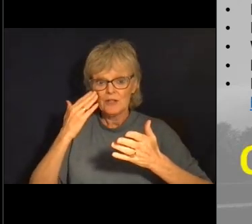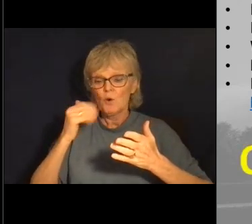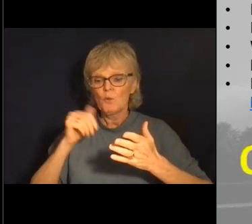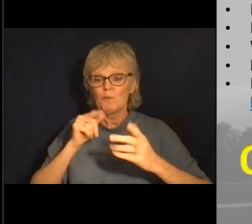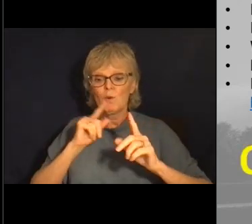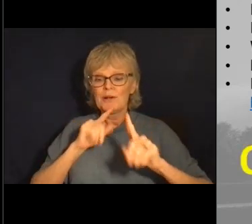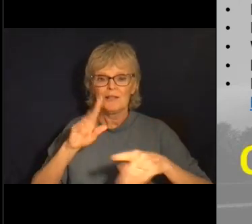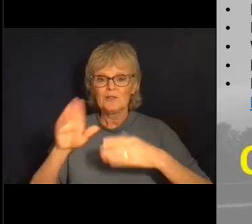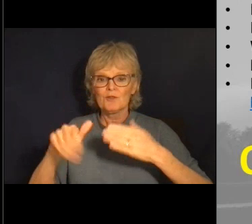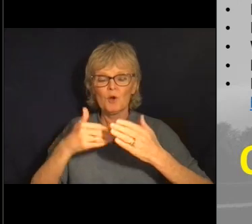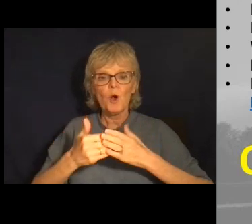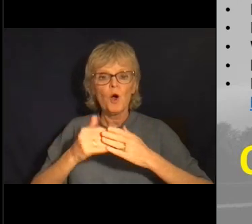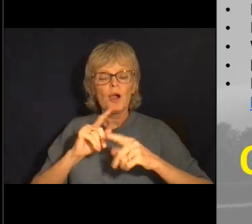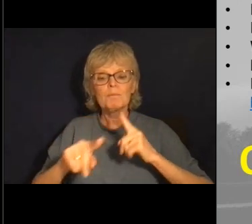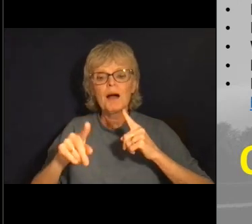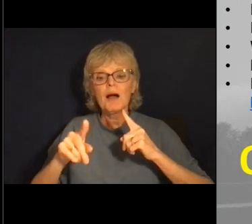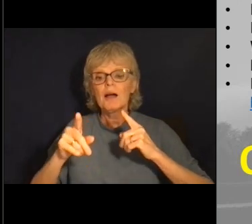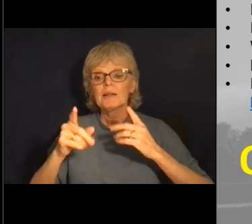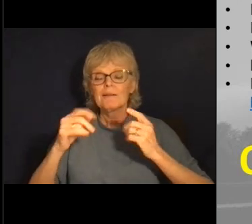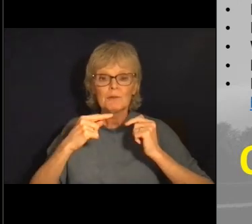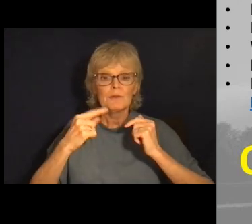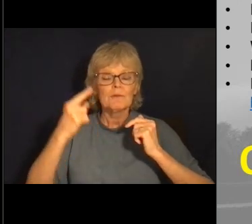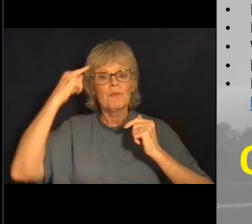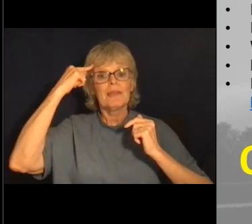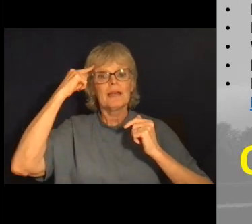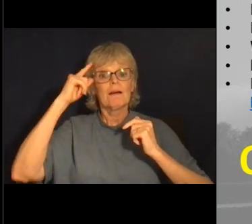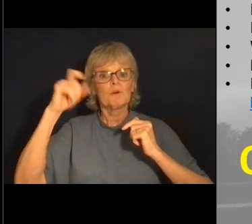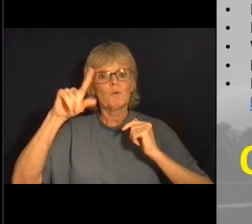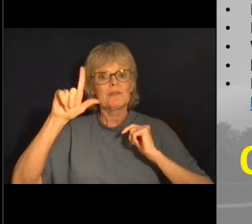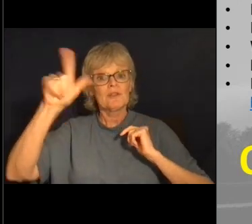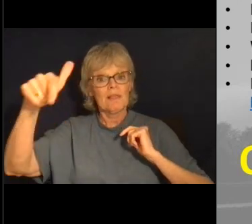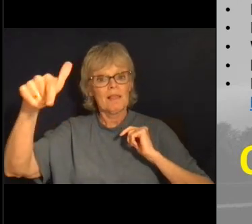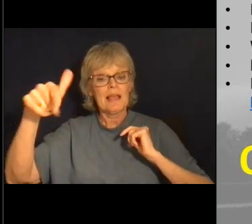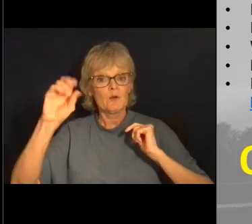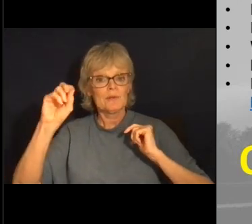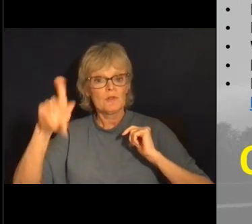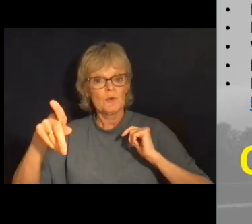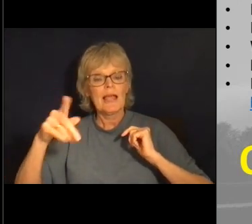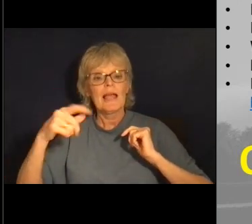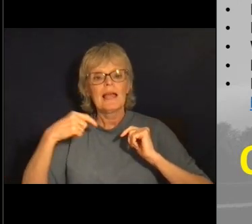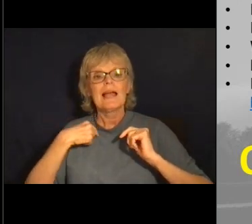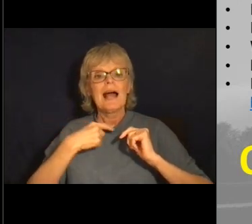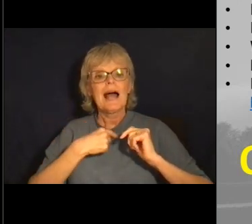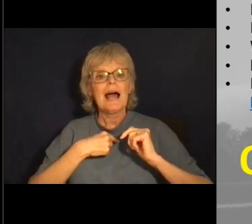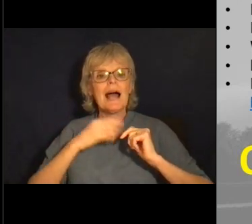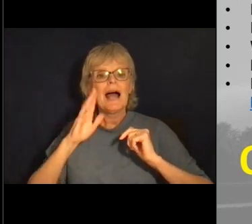So if you have something that we didn't get to, or you think is something later, we're going to try to keep track of those. And I'm going to actually go back and answer those